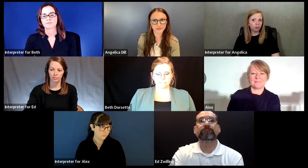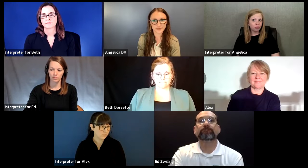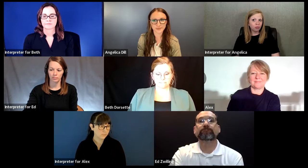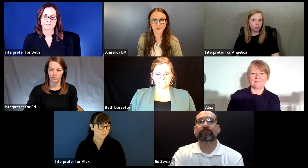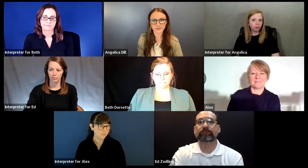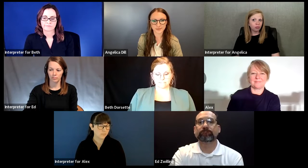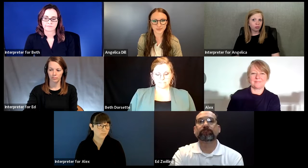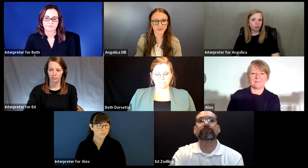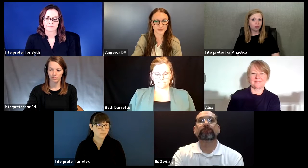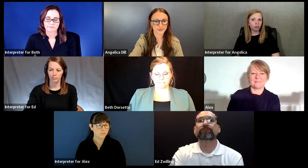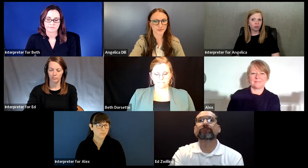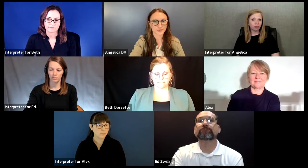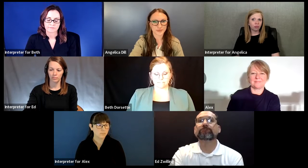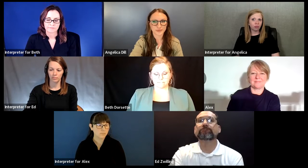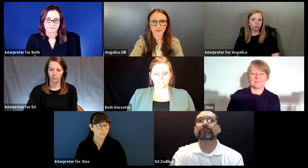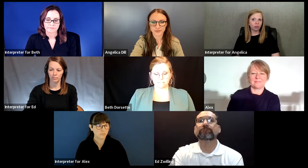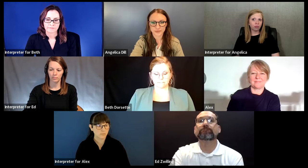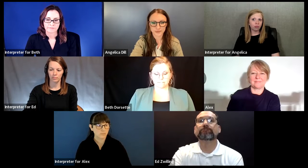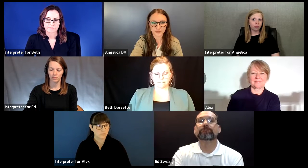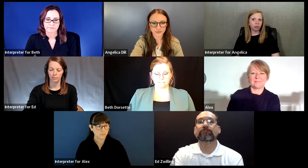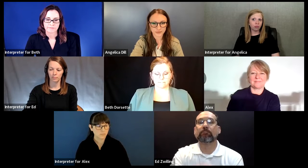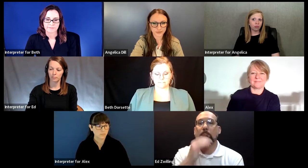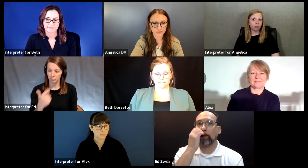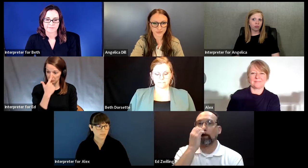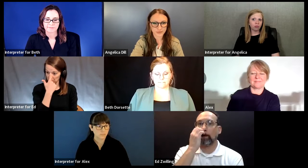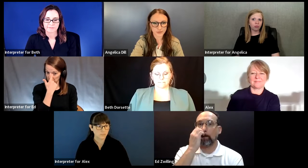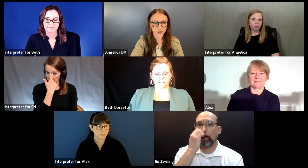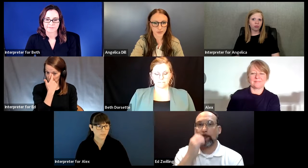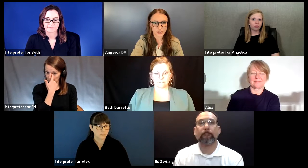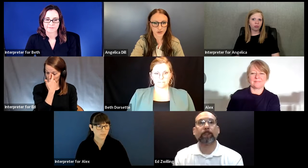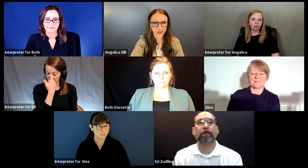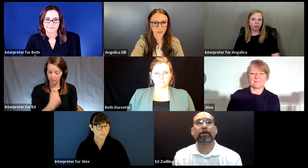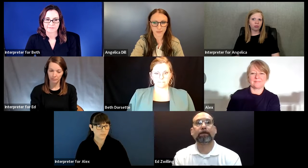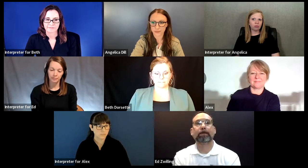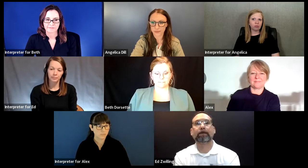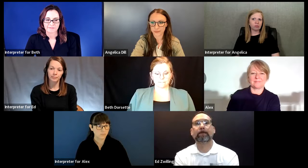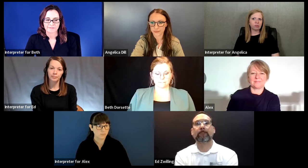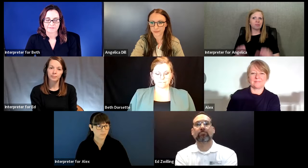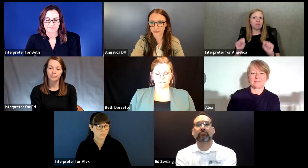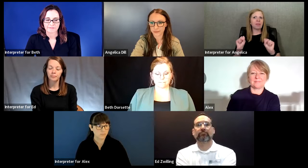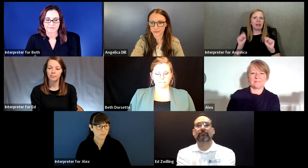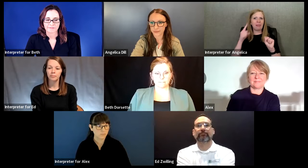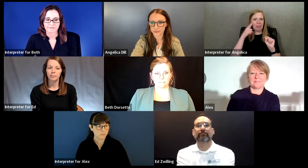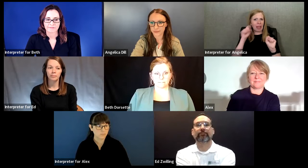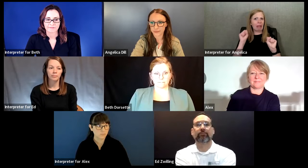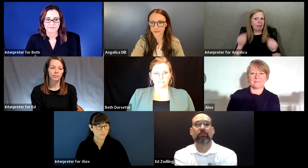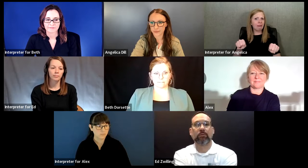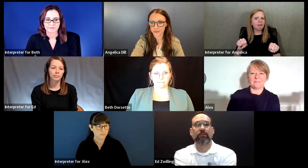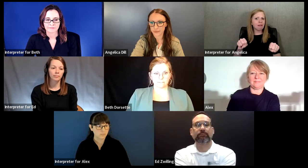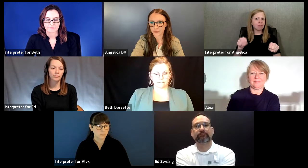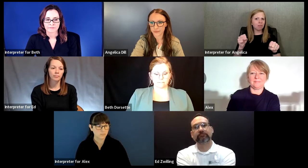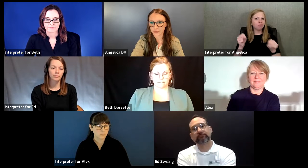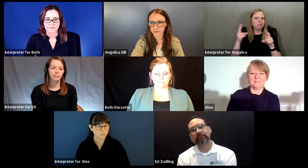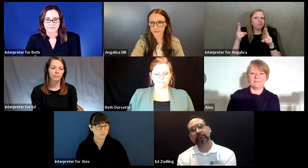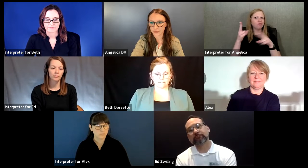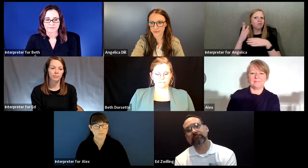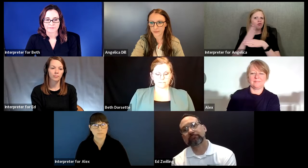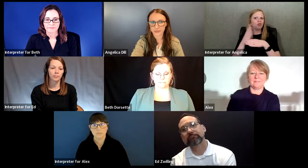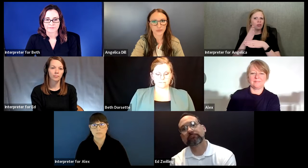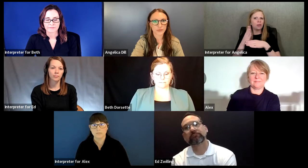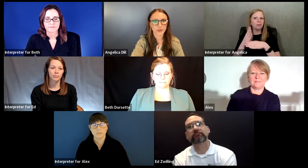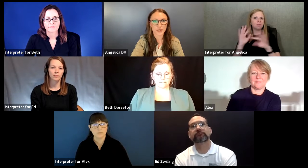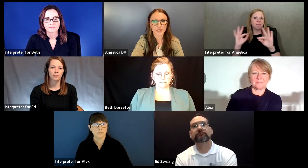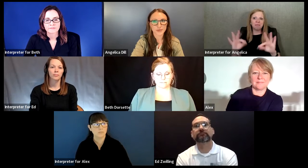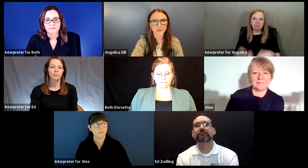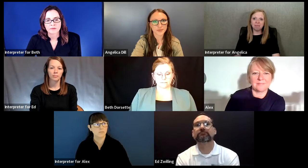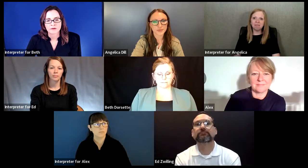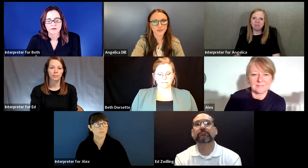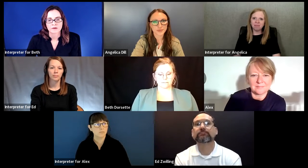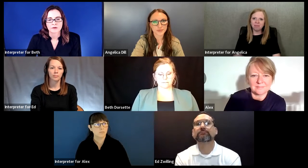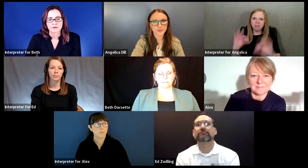If we're able to share that.